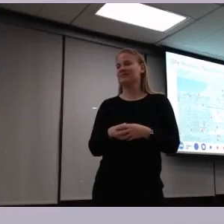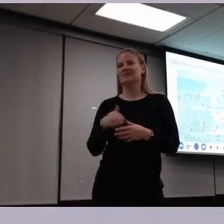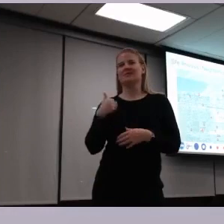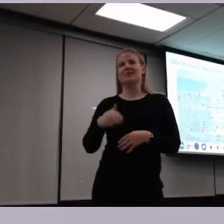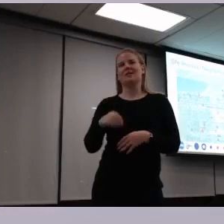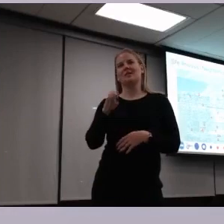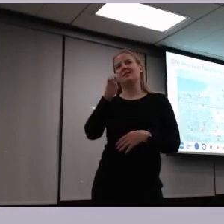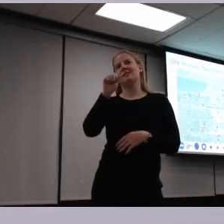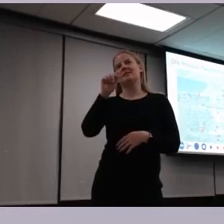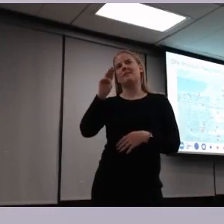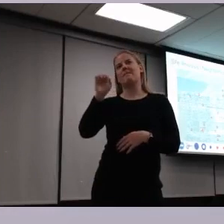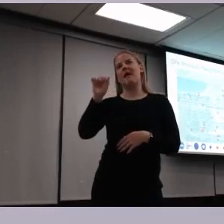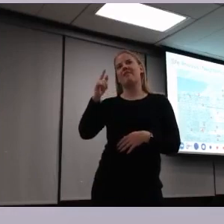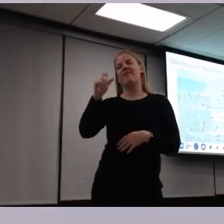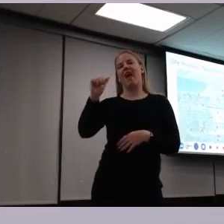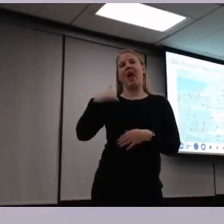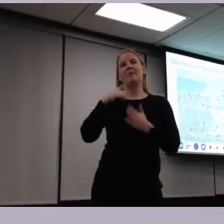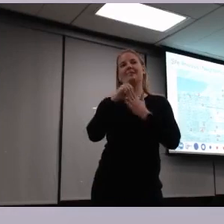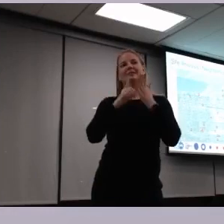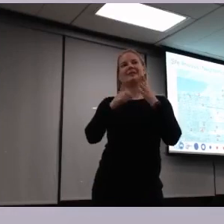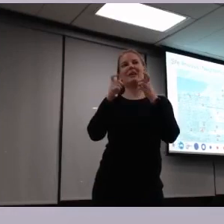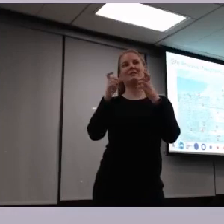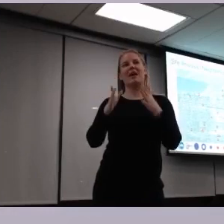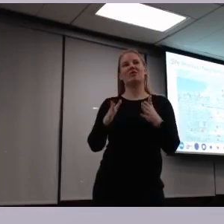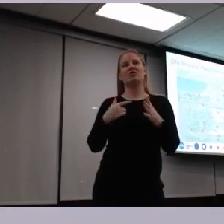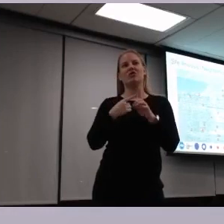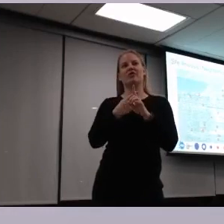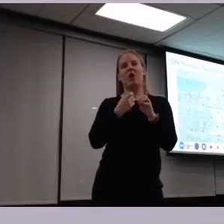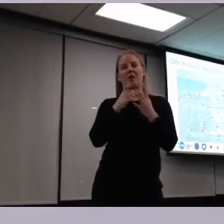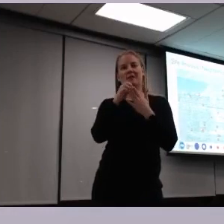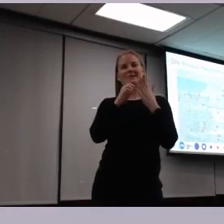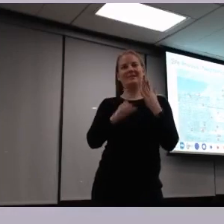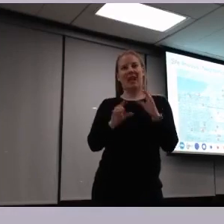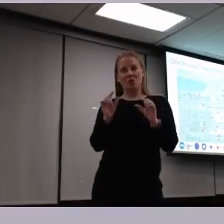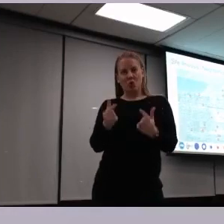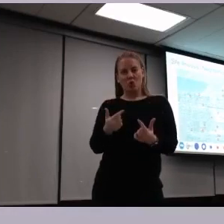I am a design manager from Citizens and I've been working